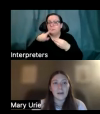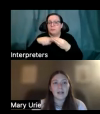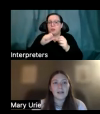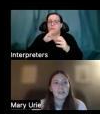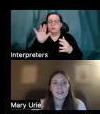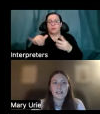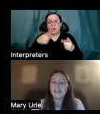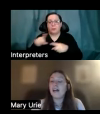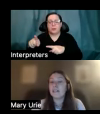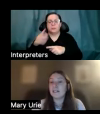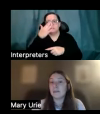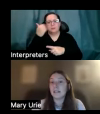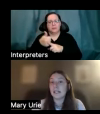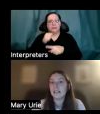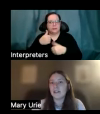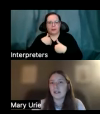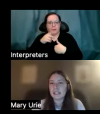happening because they didn't have a disability. And so they